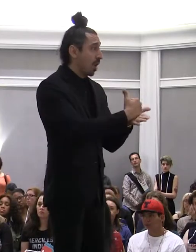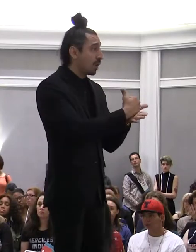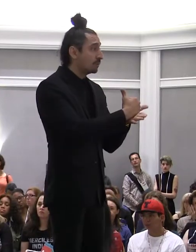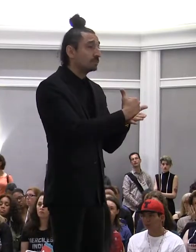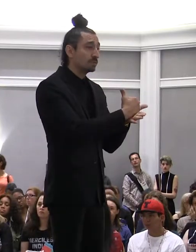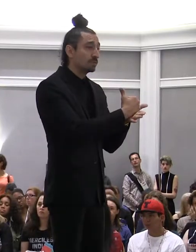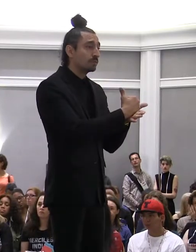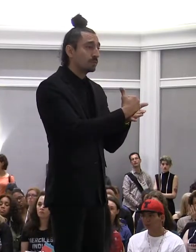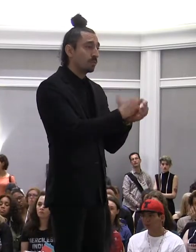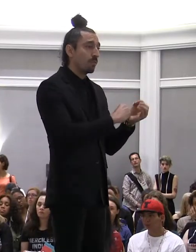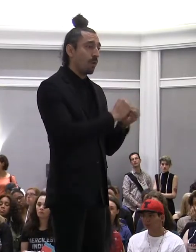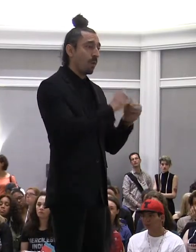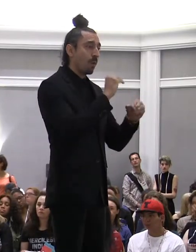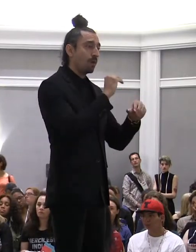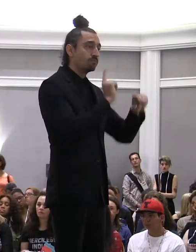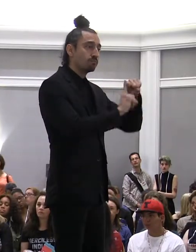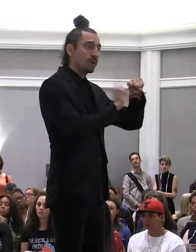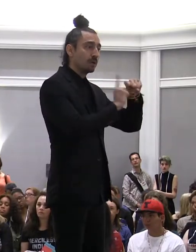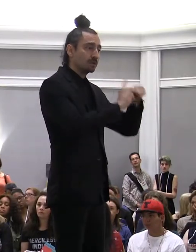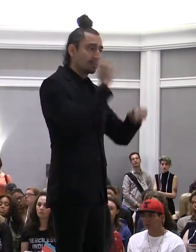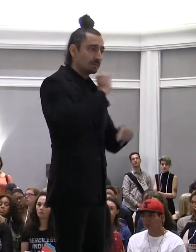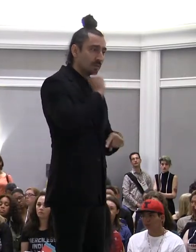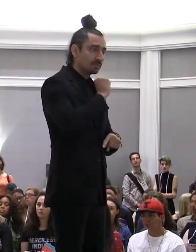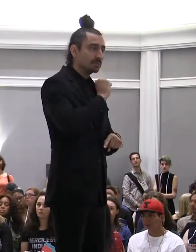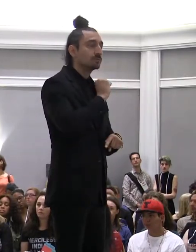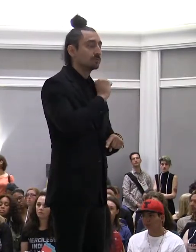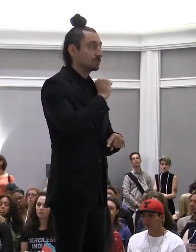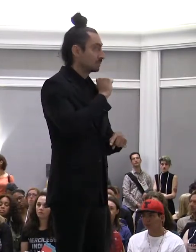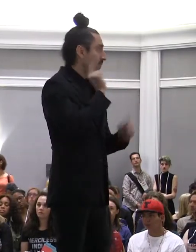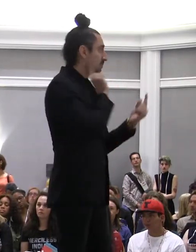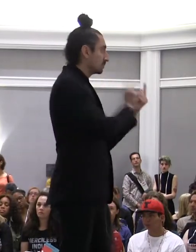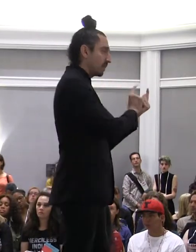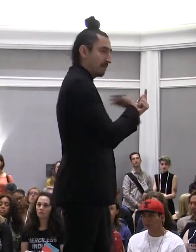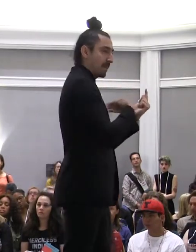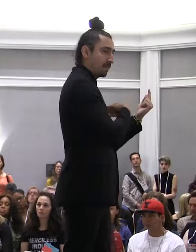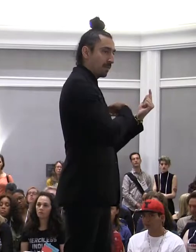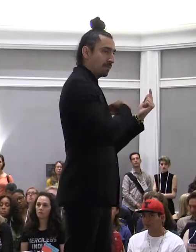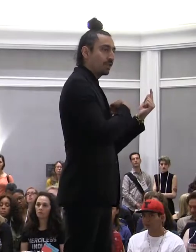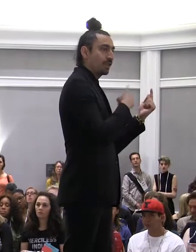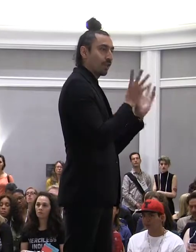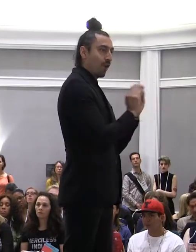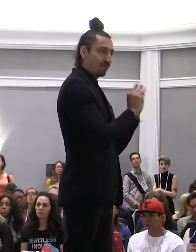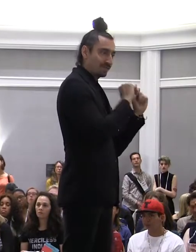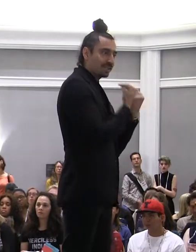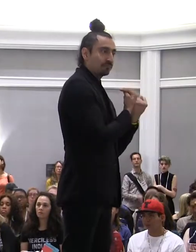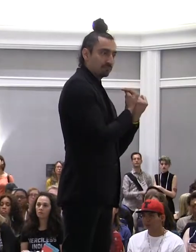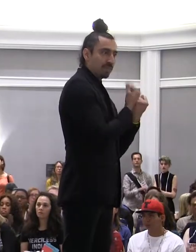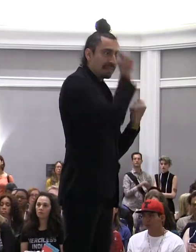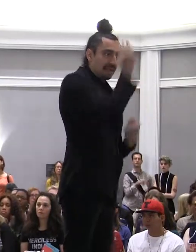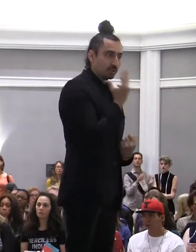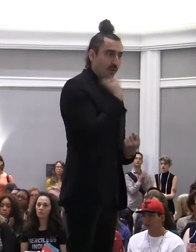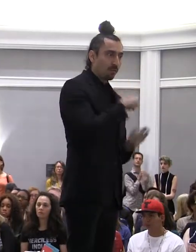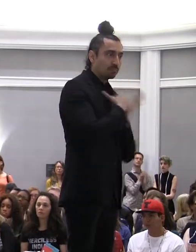please do not hesitate to find a member of this conference team, and let us all know. (Elena) Thank you. Thank you.